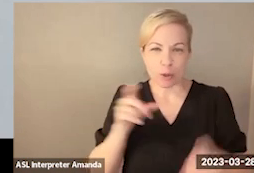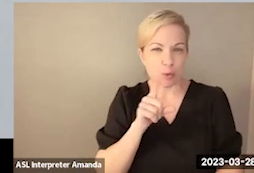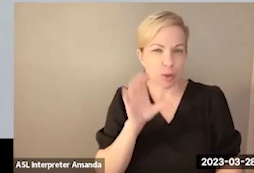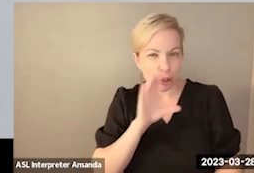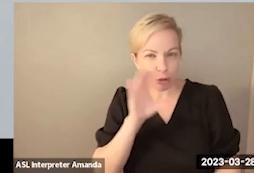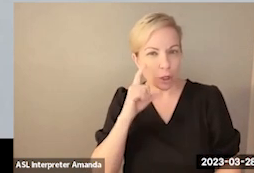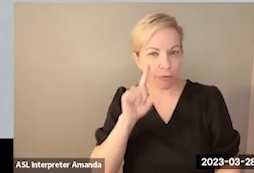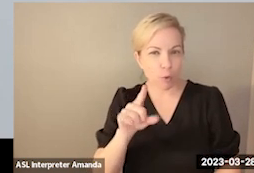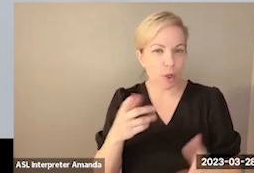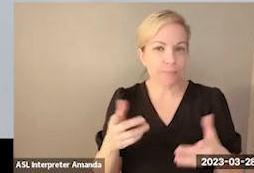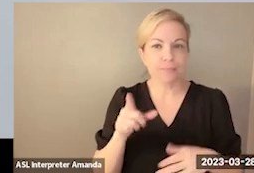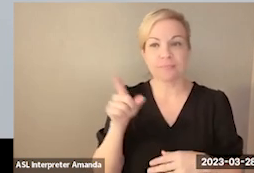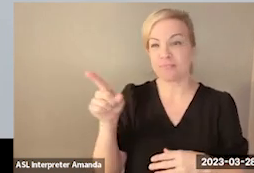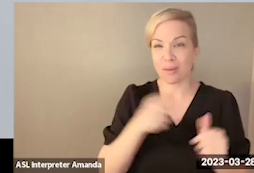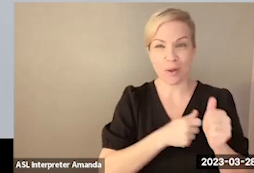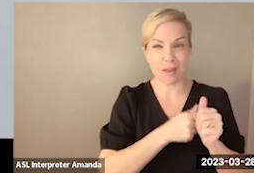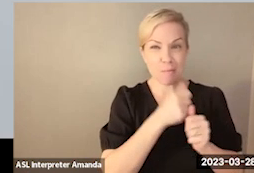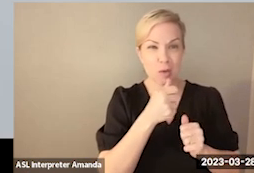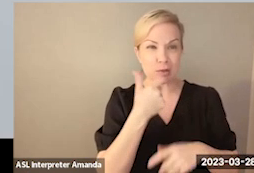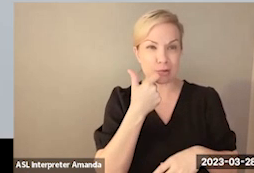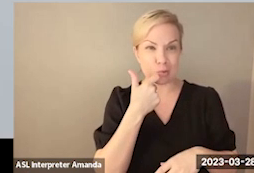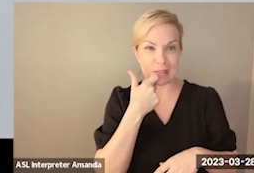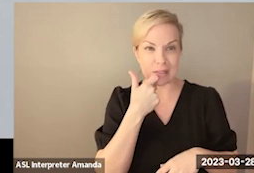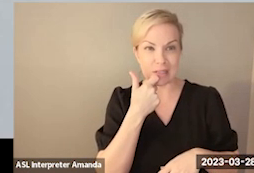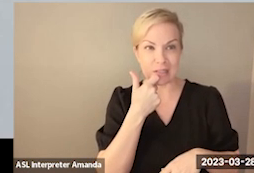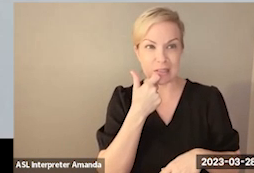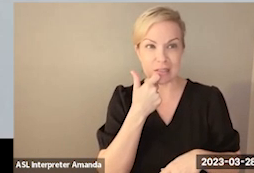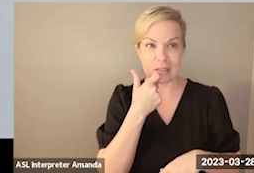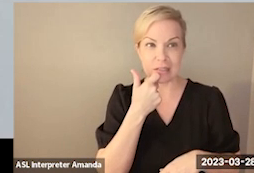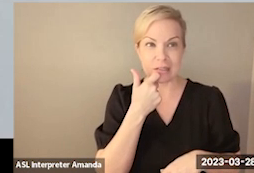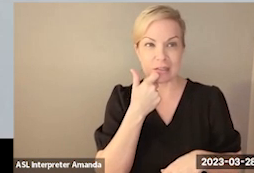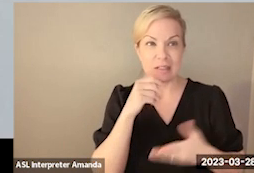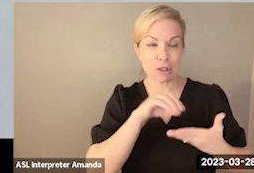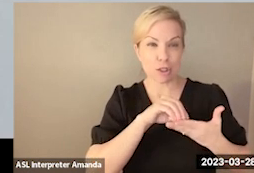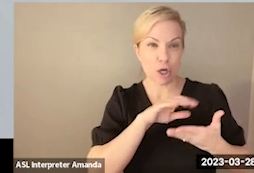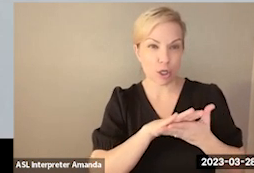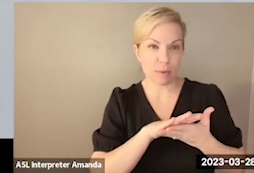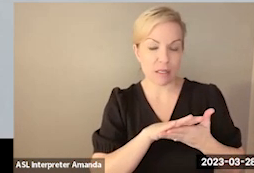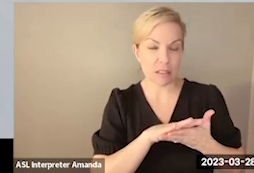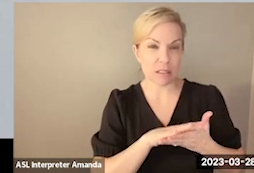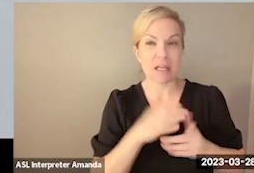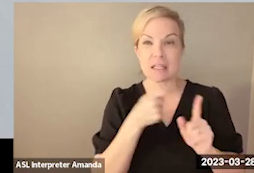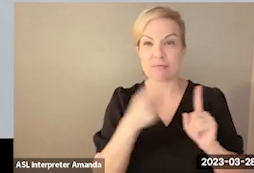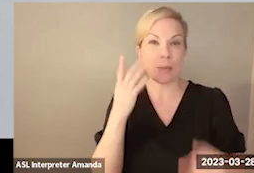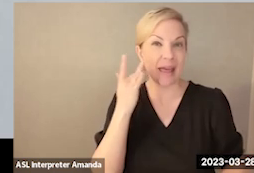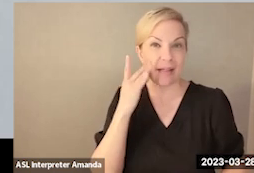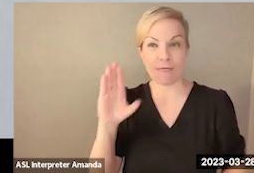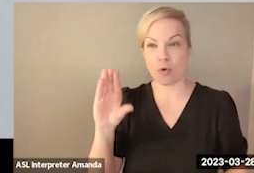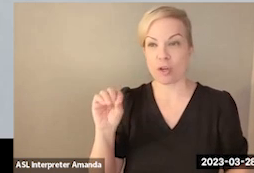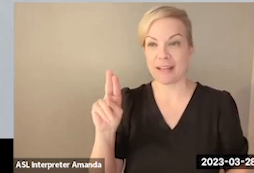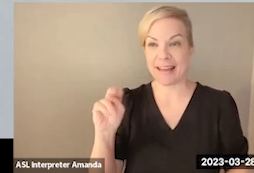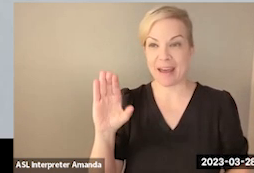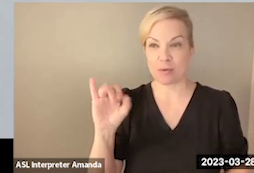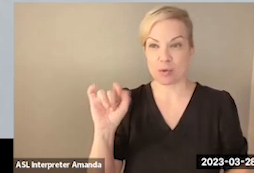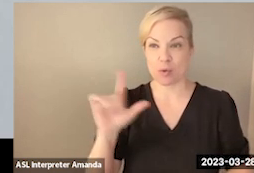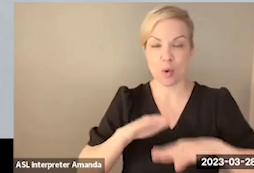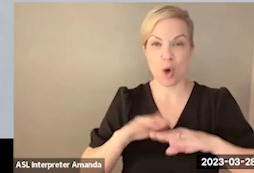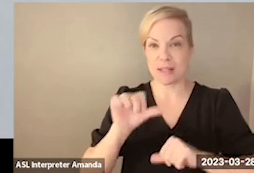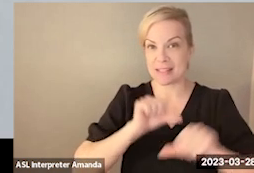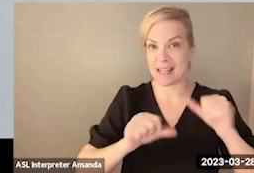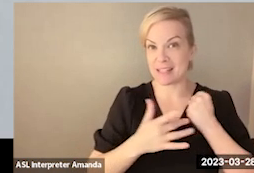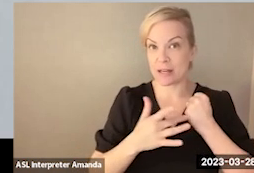Debbie Stine, Science & Technology Policy Academy: I I would say, the most up to date document that I am aware of is from the California Council on Science Technology. It's free. It's on their web page.